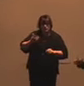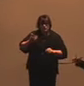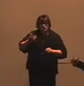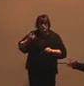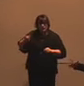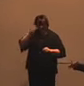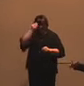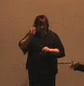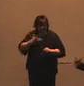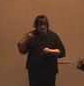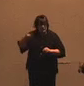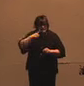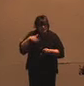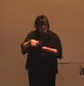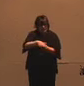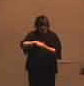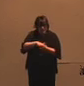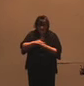the space is not prepared for people,